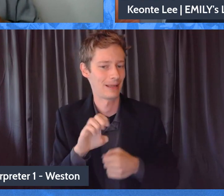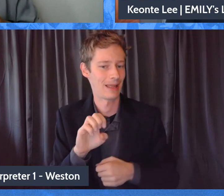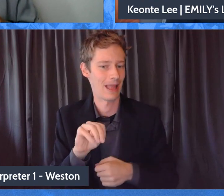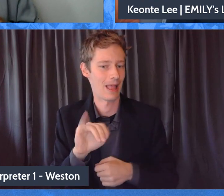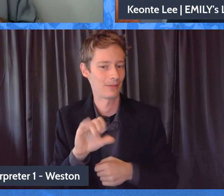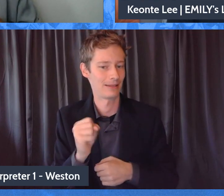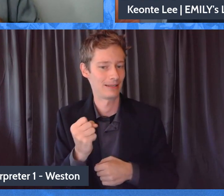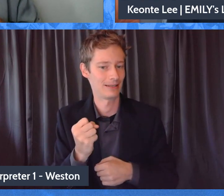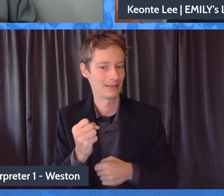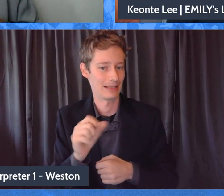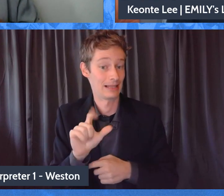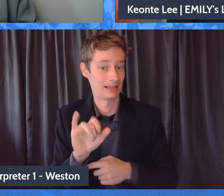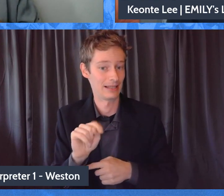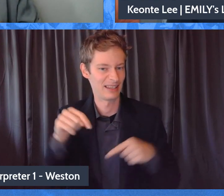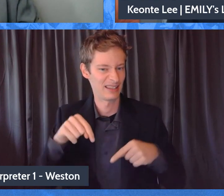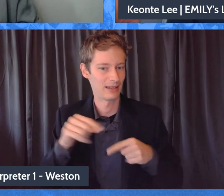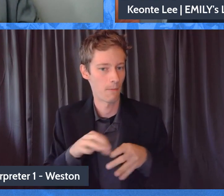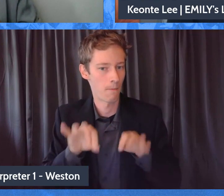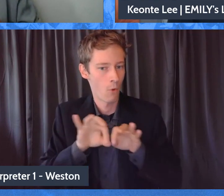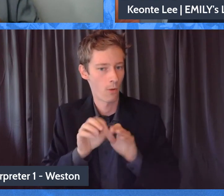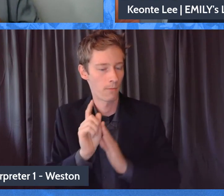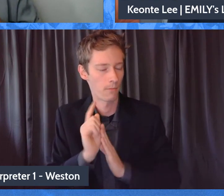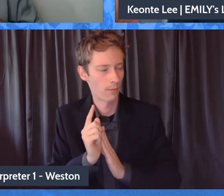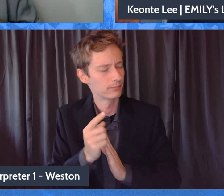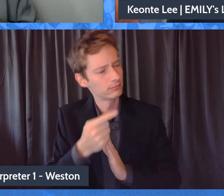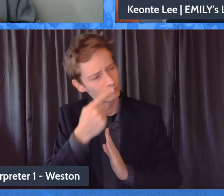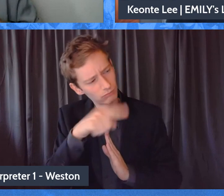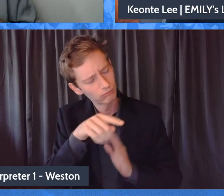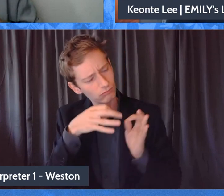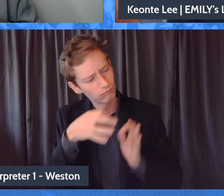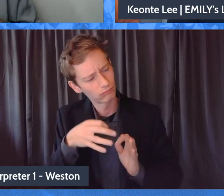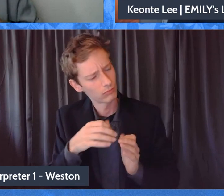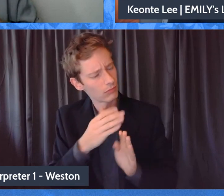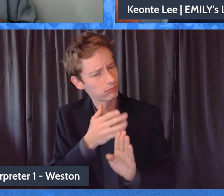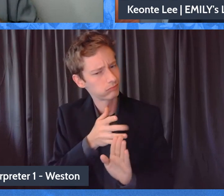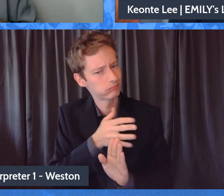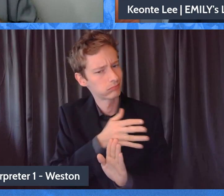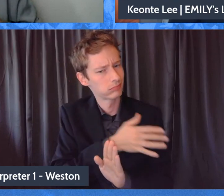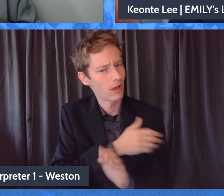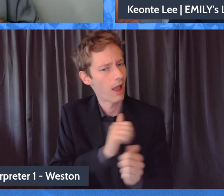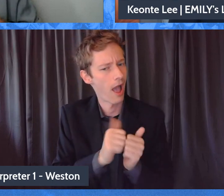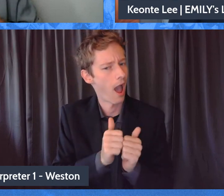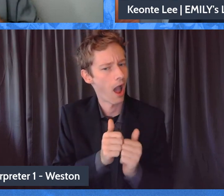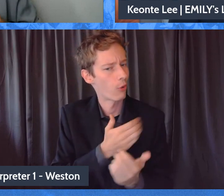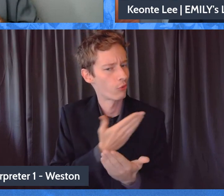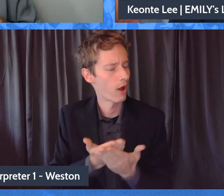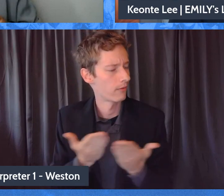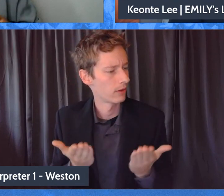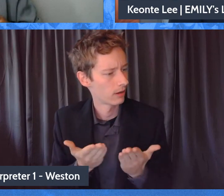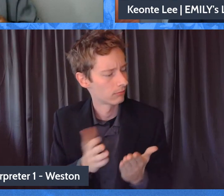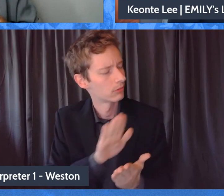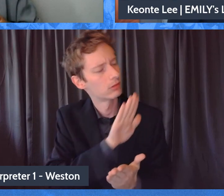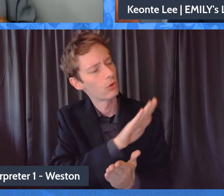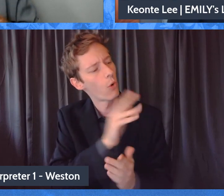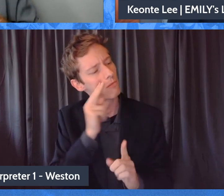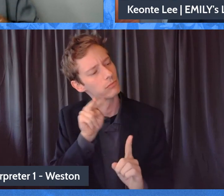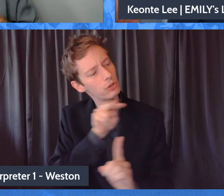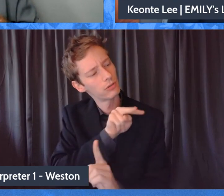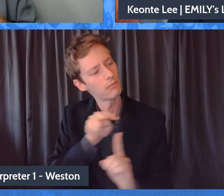Why can't you share about the path that led you here and the perspective you bring to the work of electing Democratic pro-choice women?